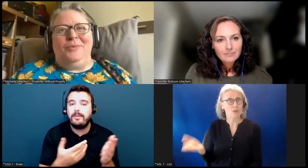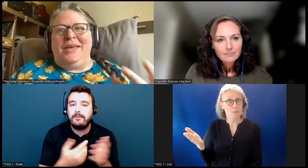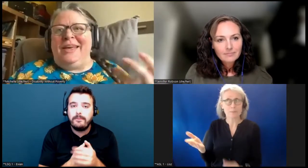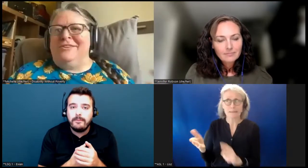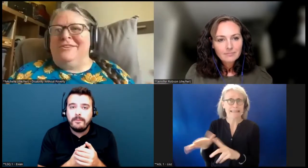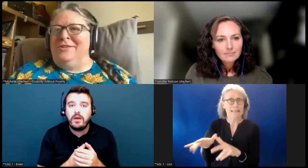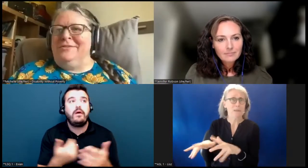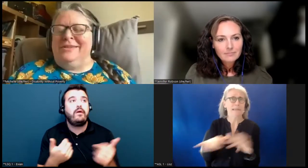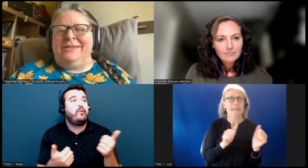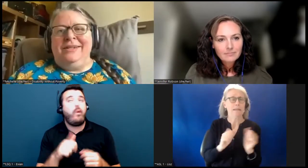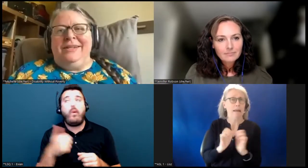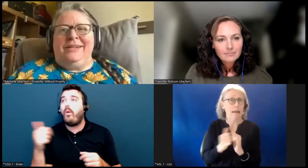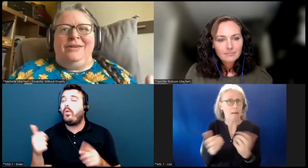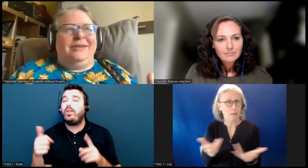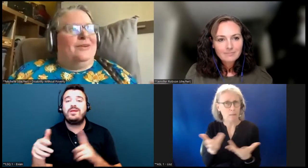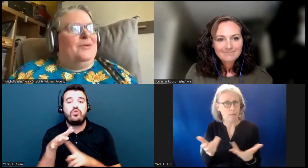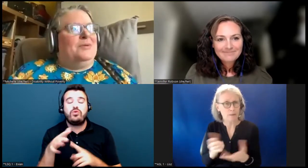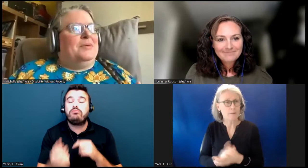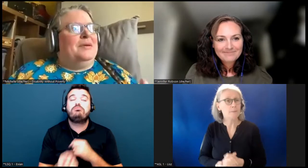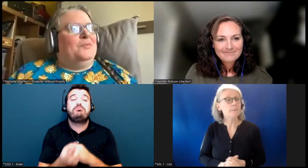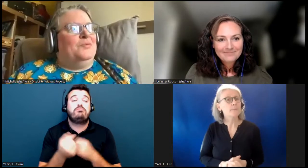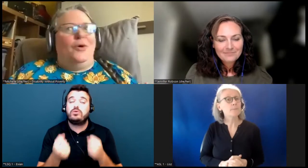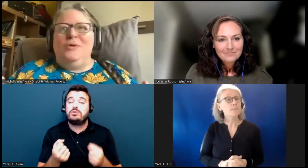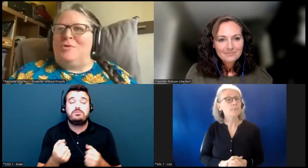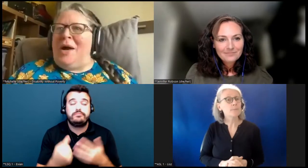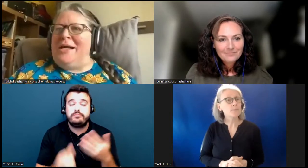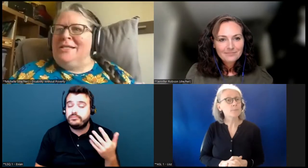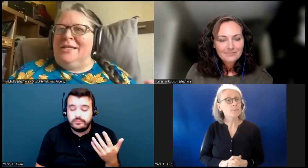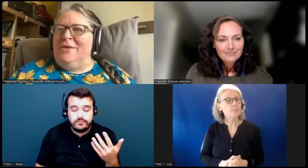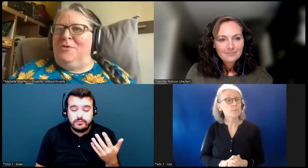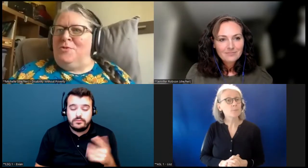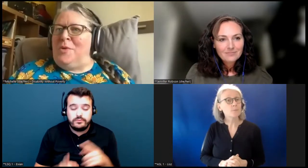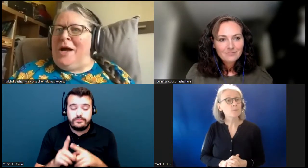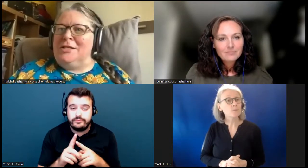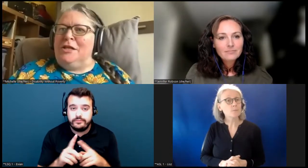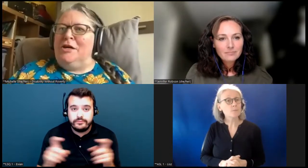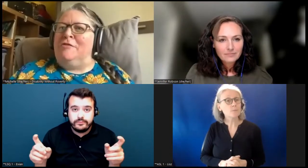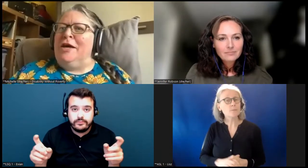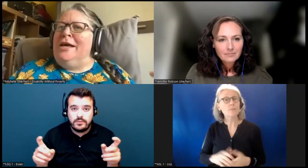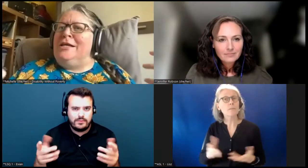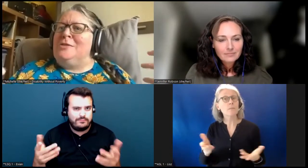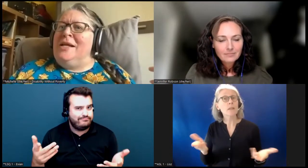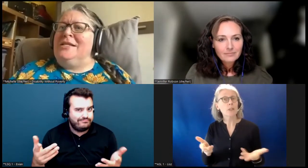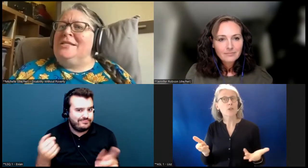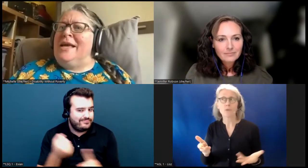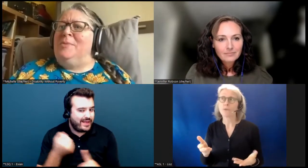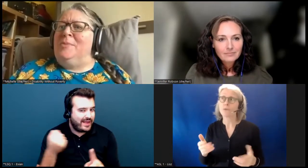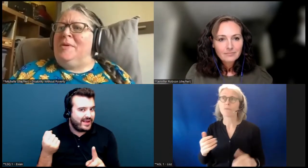KNOW, WE CANNOT -- YOU KNOW, IT IS THE RIGHT TO LIVE AND THE RIGHT TO LOVE. IS WHEN DISABLED